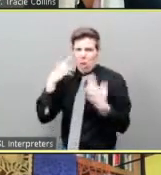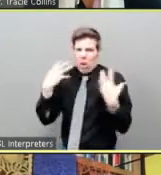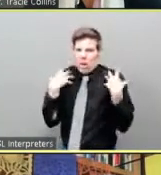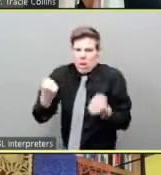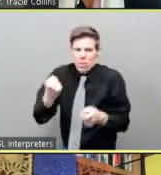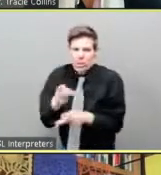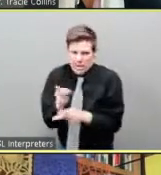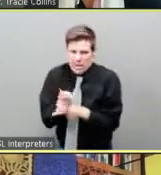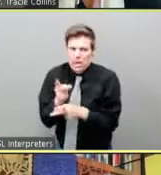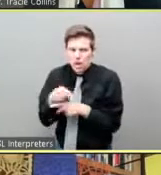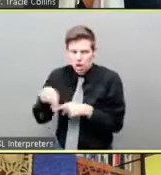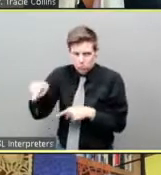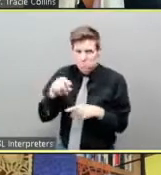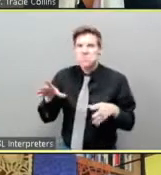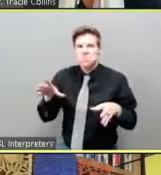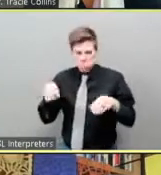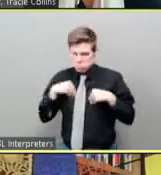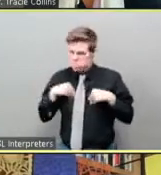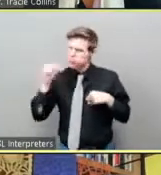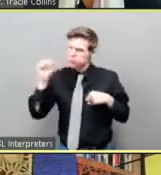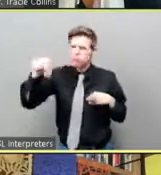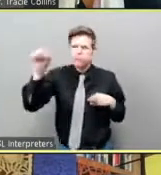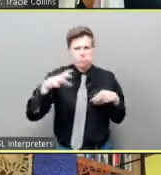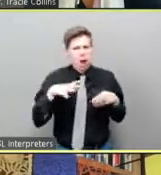care of covid patients and something that should again motivate us to get